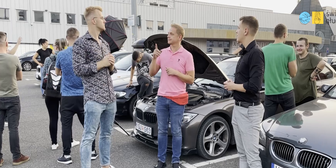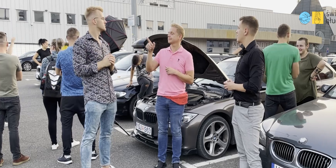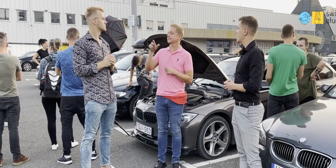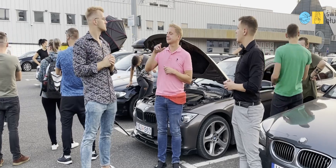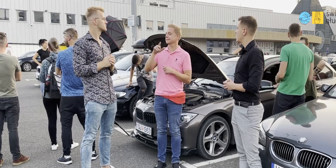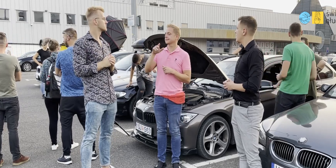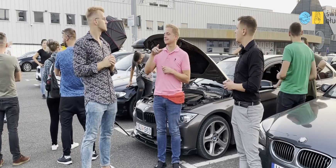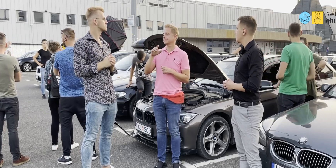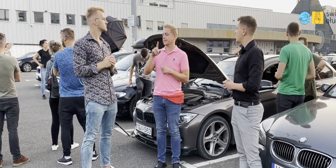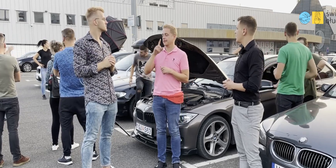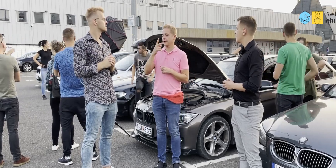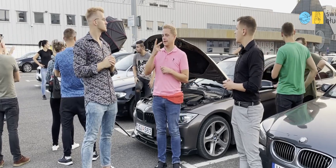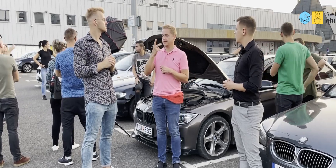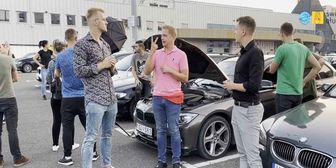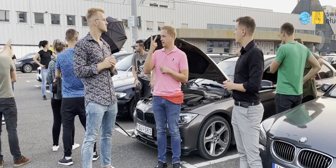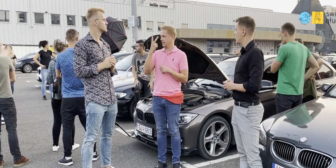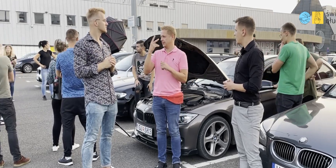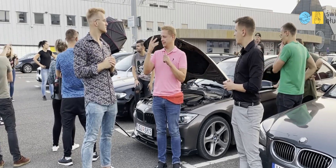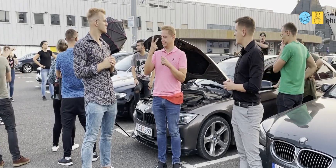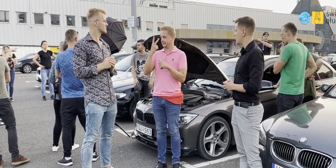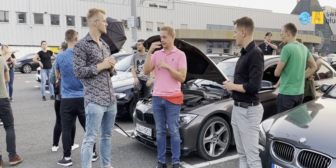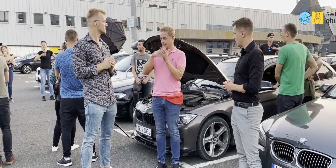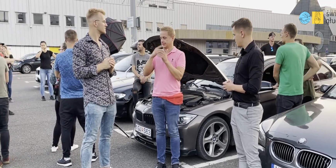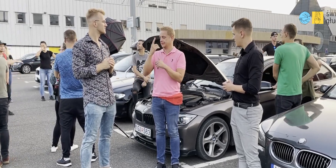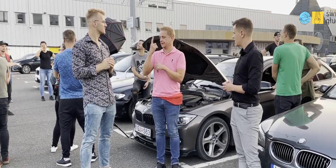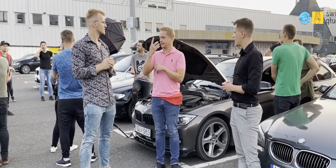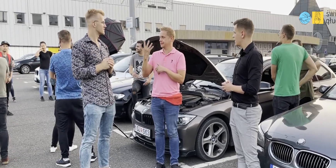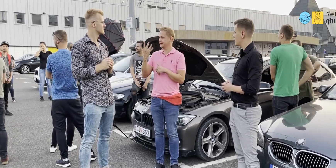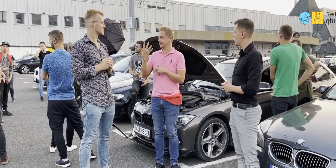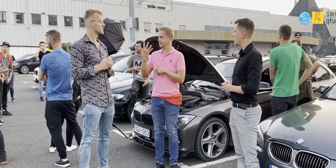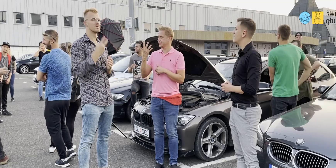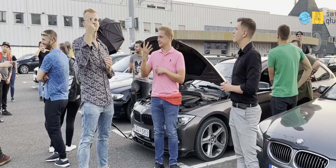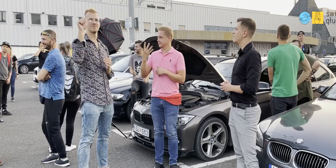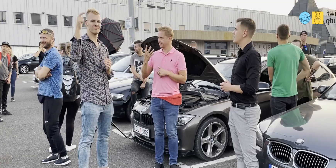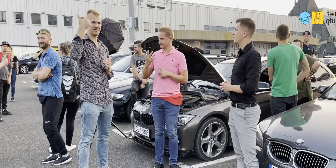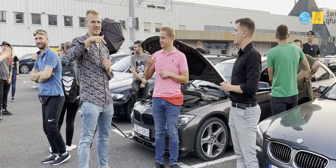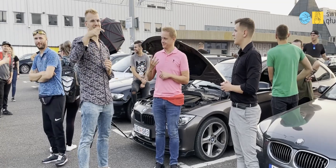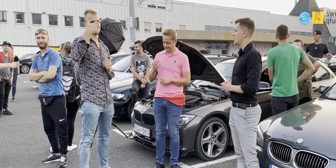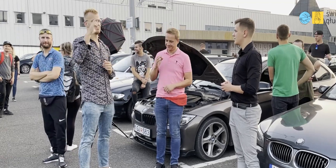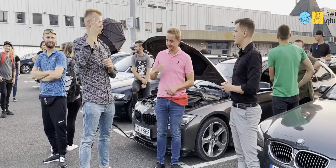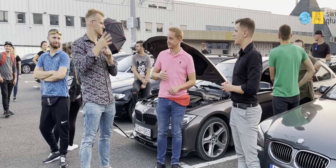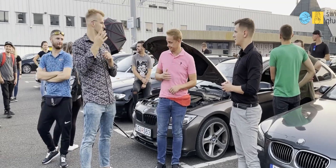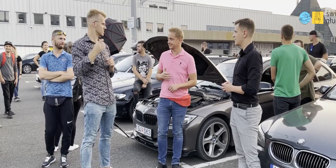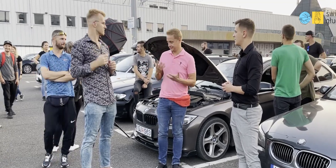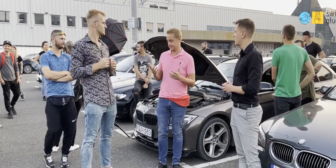engine capacity is 2140